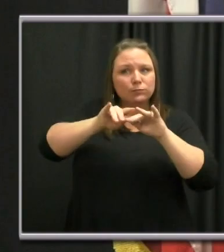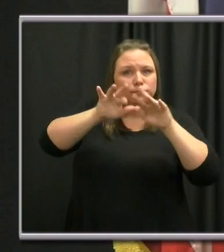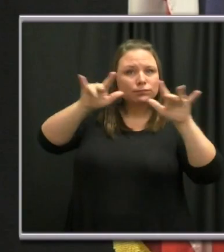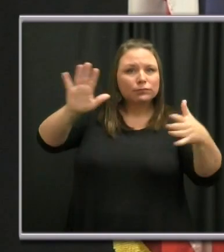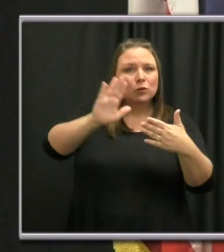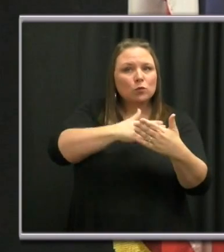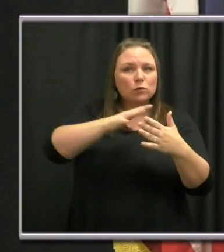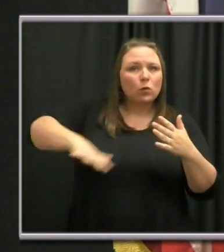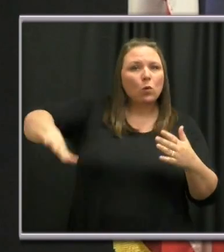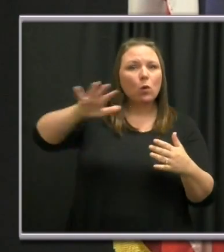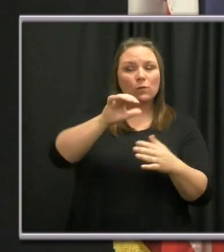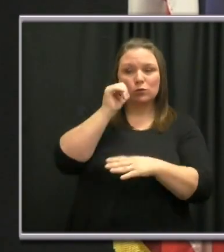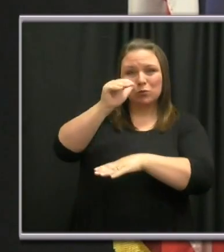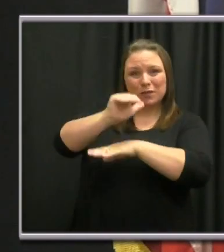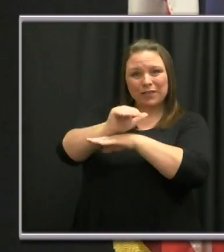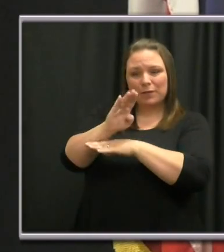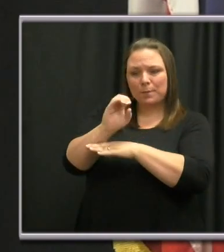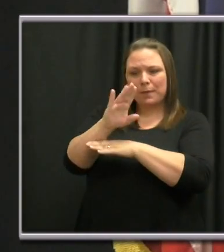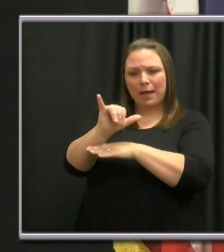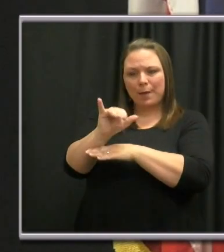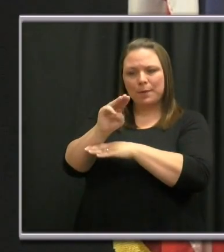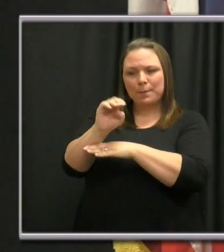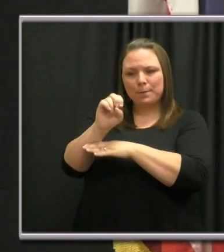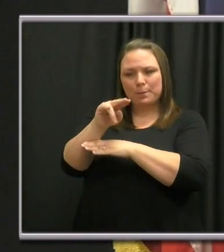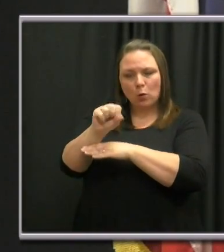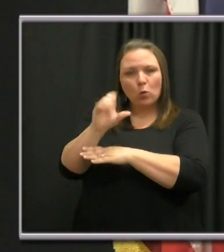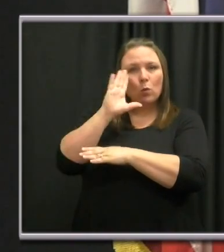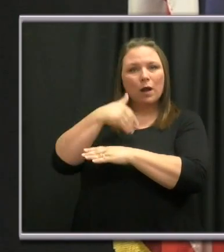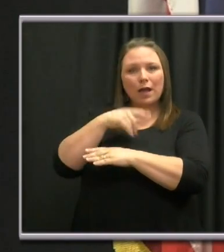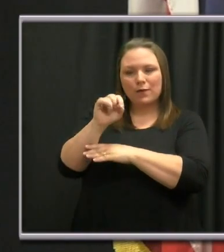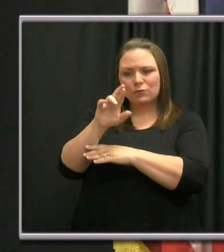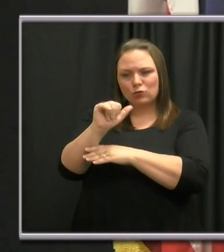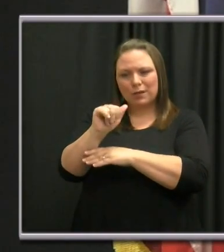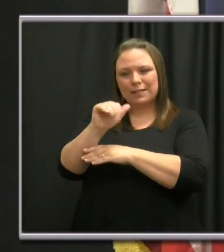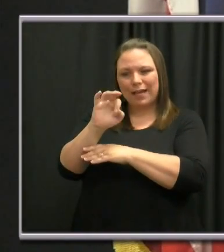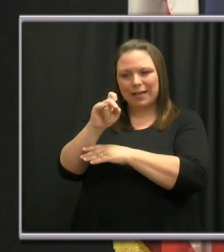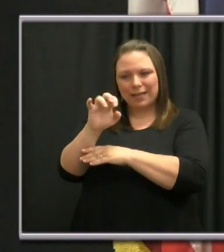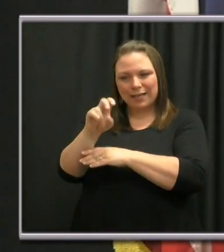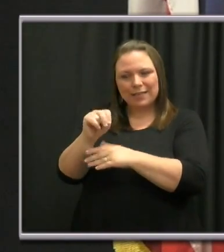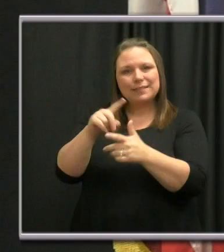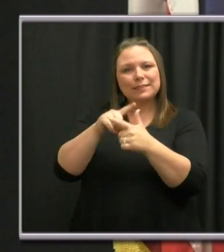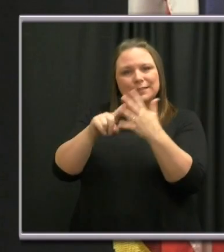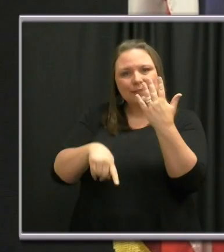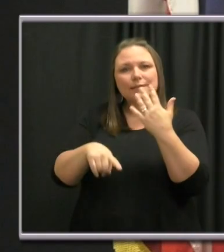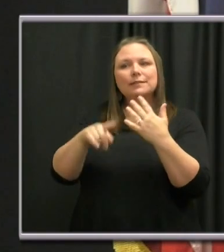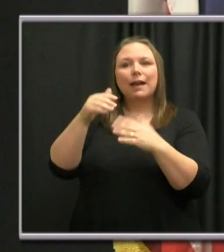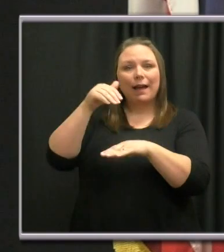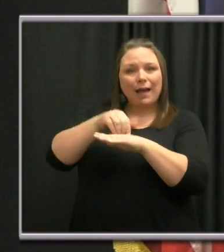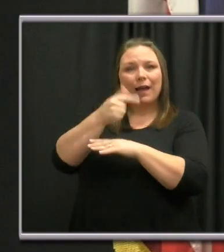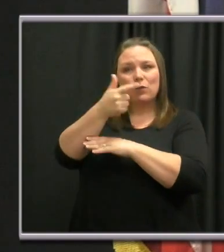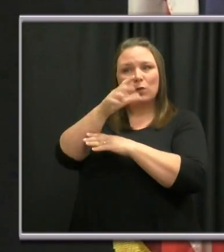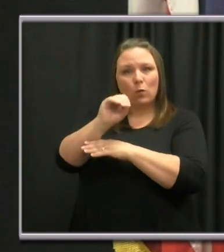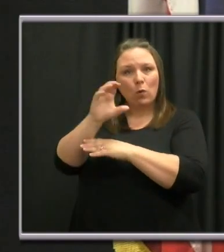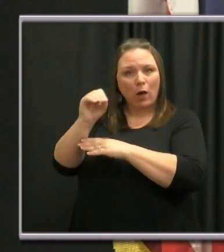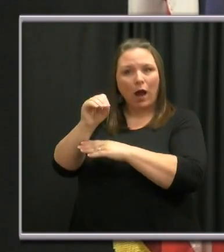BRINGING THEIR MUSIC TO FANS WORLDWIDE. AND TOMORROW EVENING BOBBY BONES IS HOSTING ARTISTS